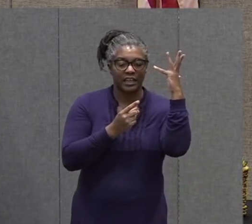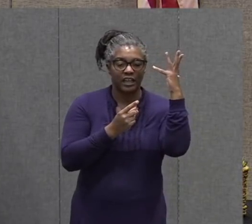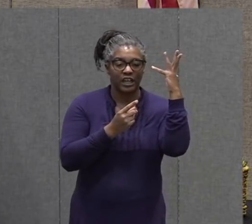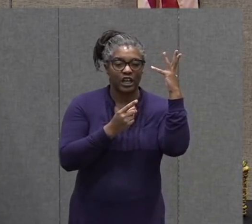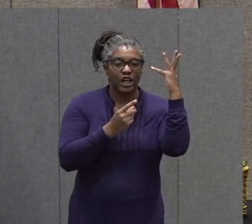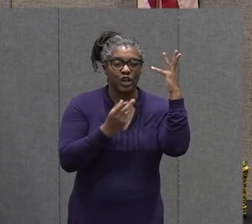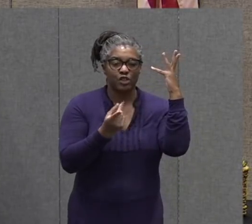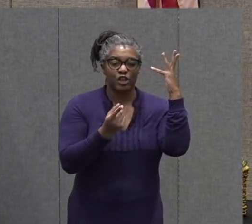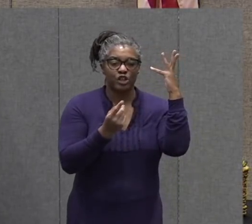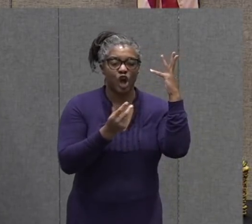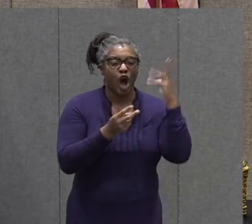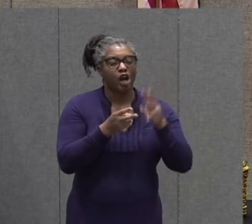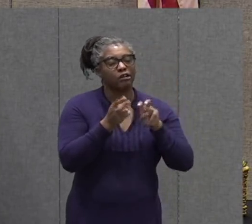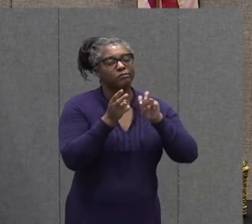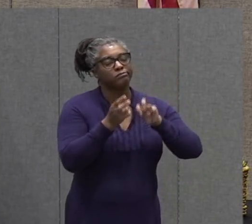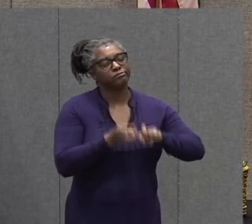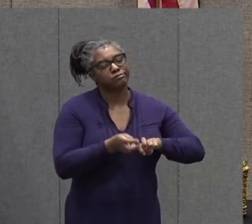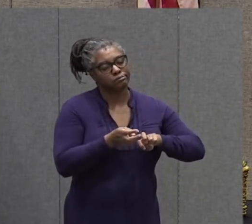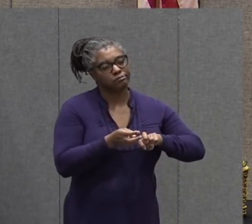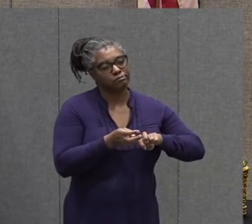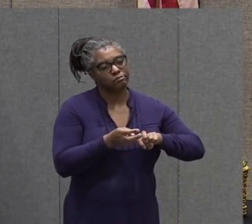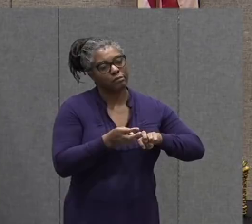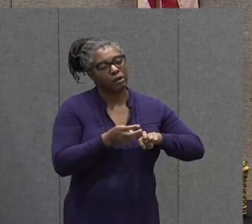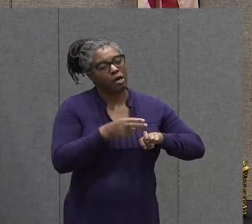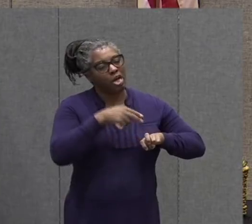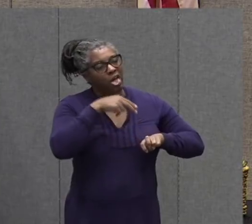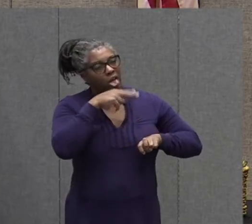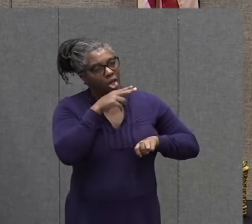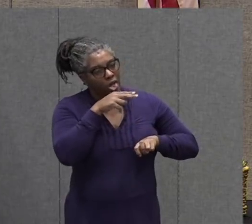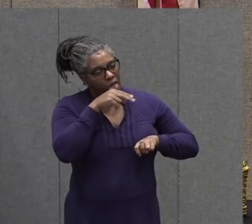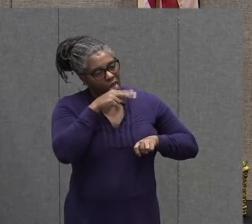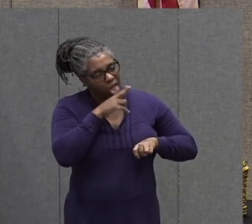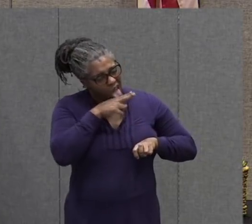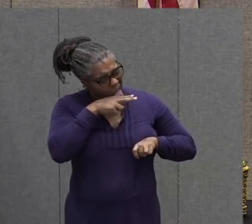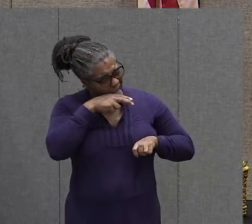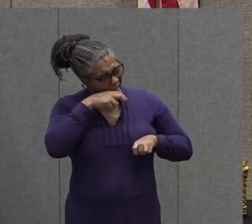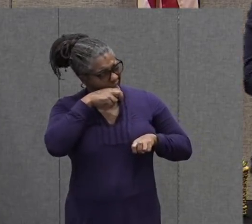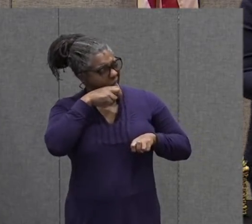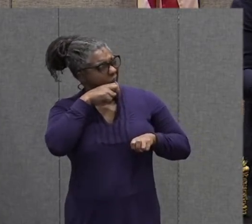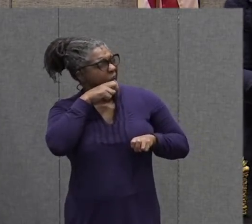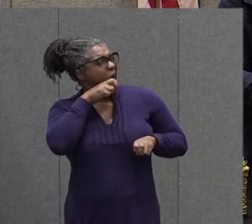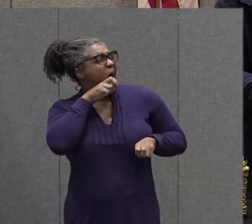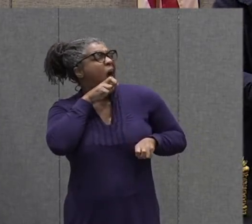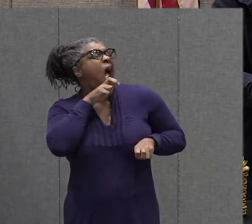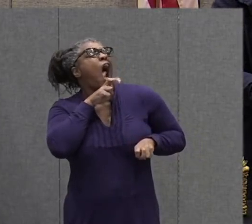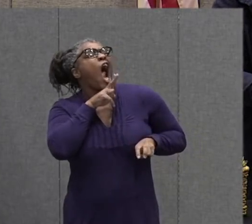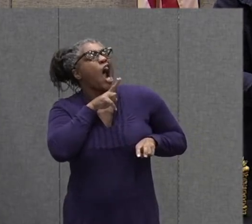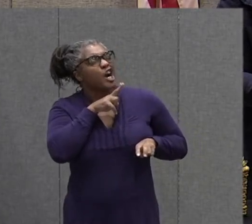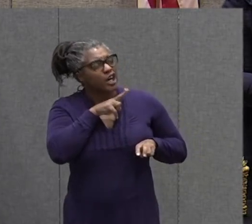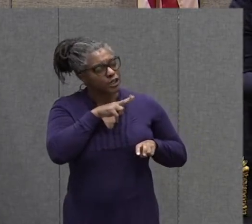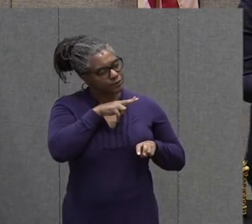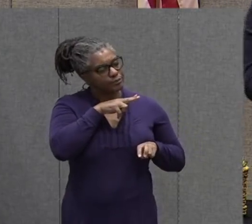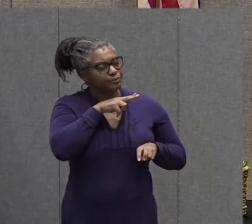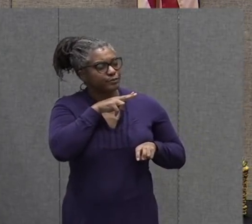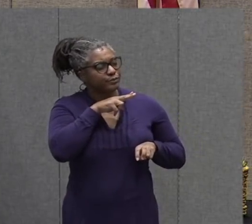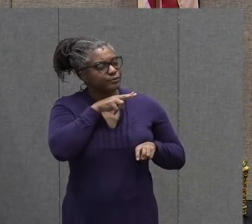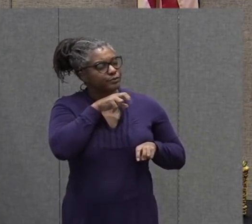Lolls his limp, tongue, yawns, rests his long chin, carefully between front paws.